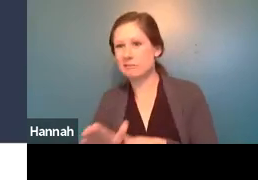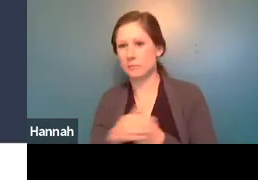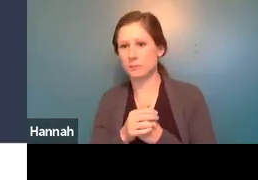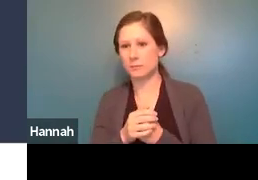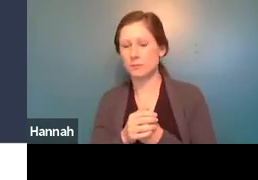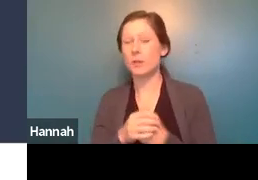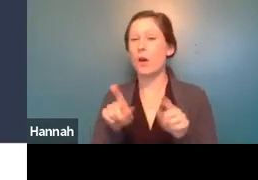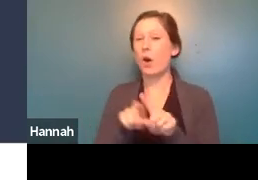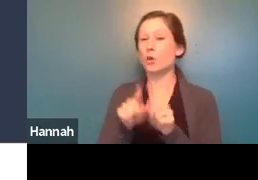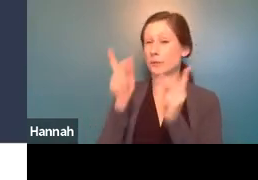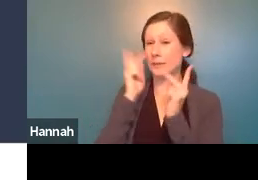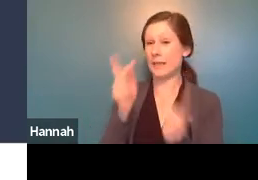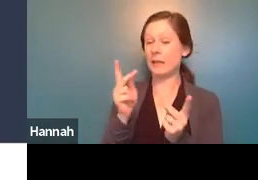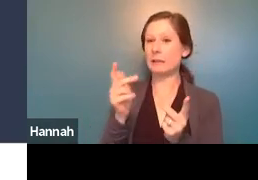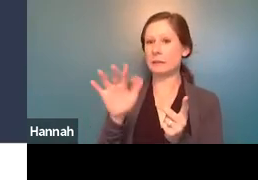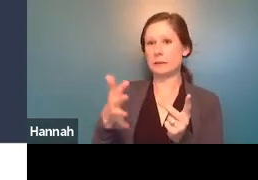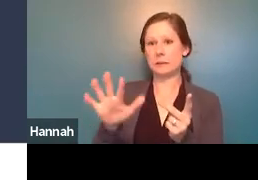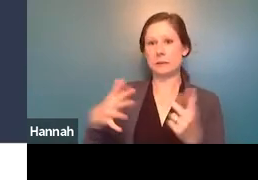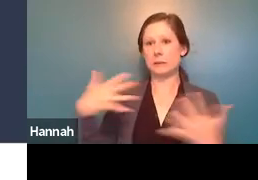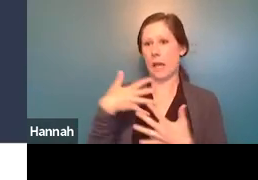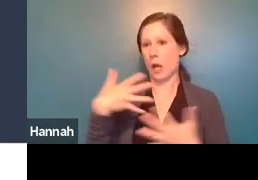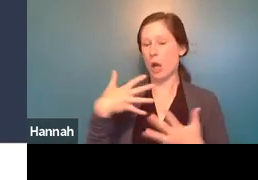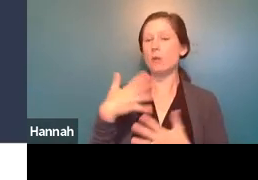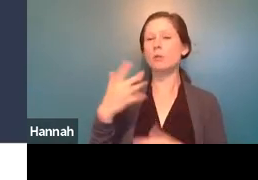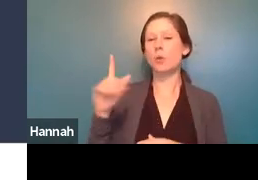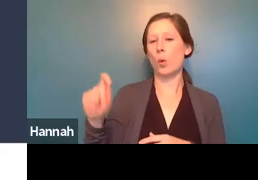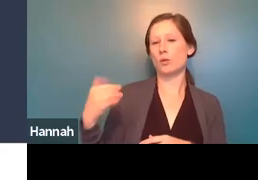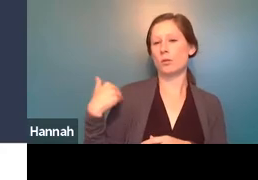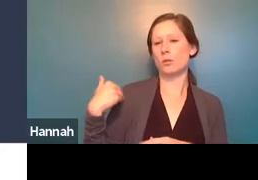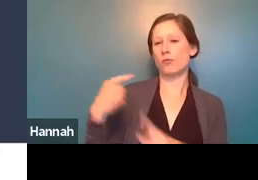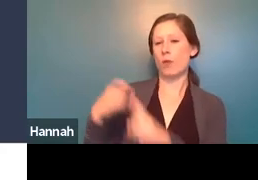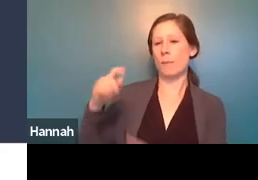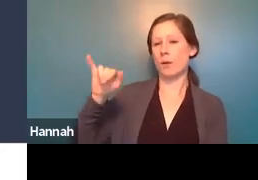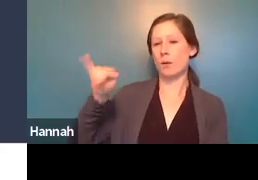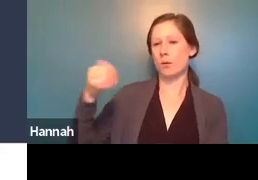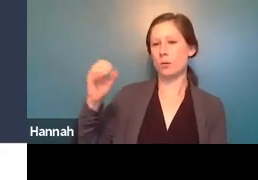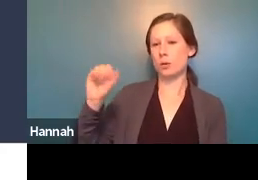you know, it is a little scary. There was a question earlier from Joan about another wave of the pandemic.